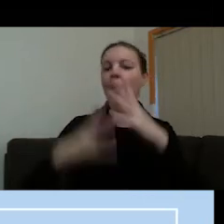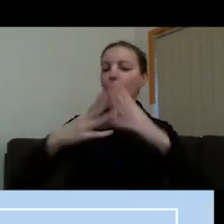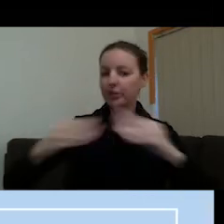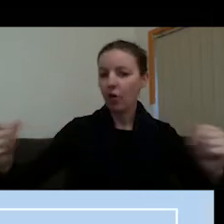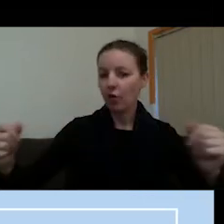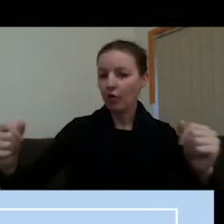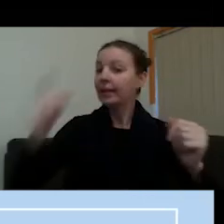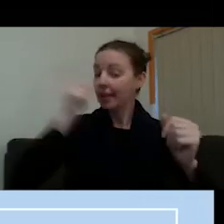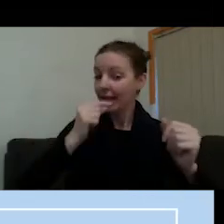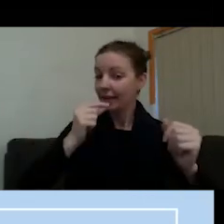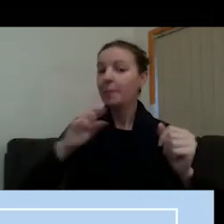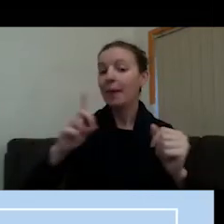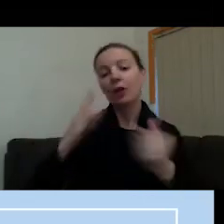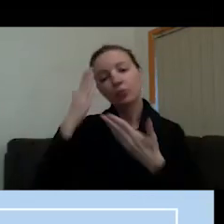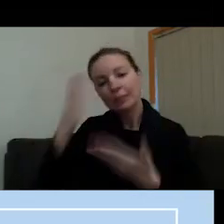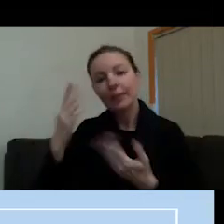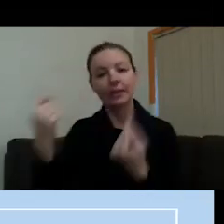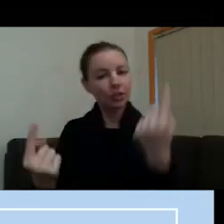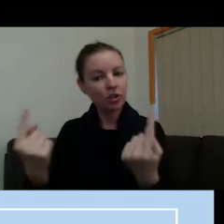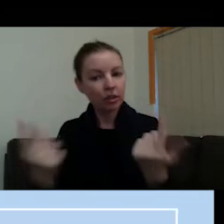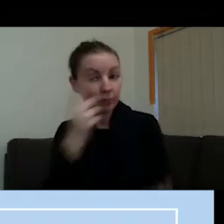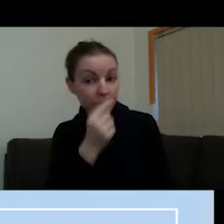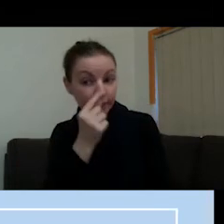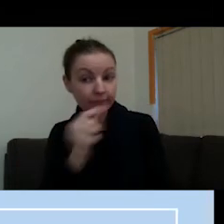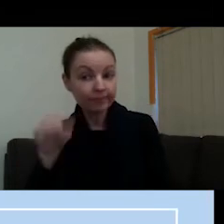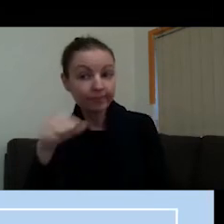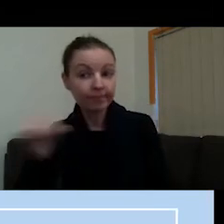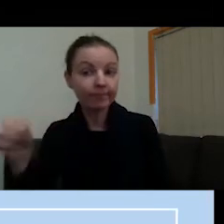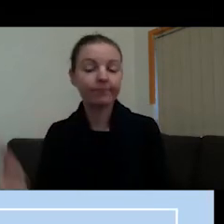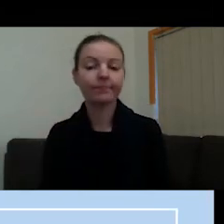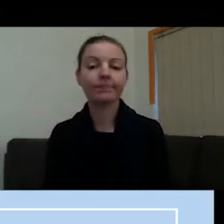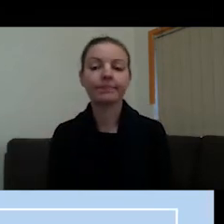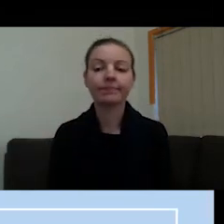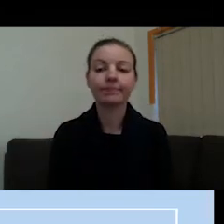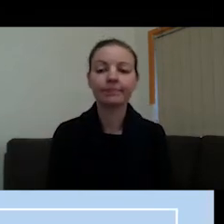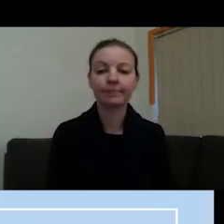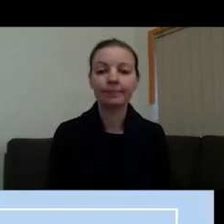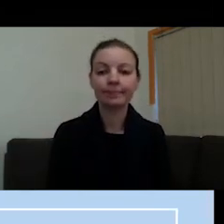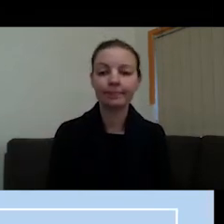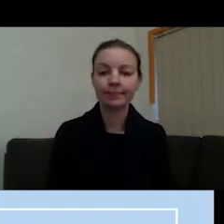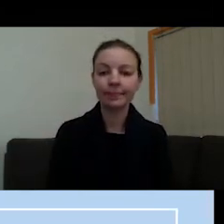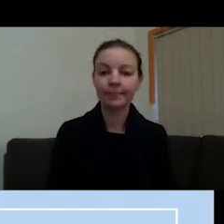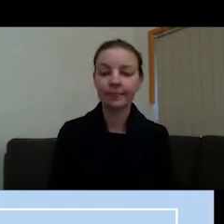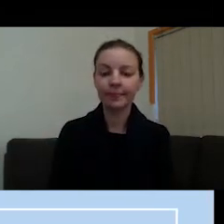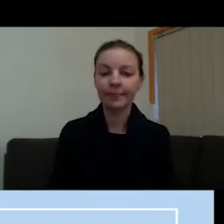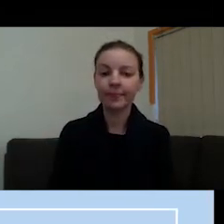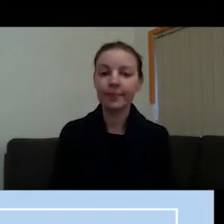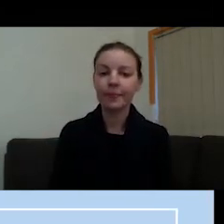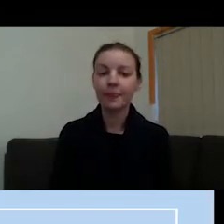also respecting each other? I think that using a framework like this to